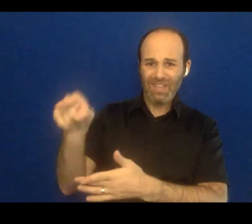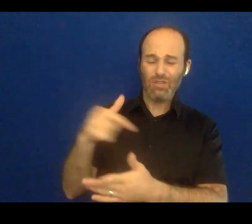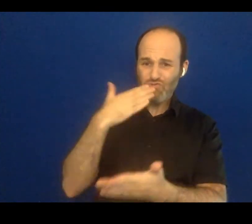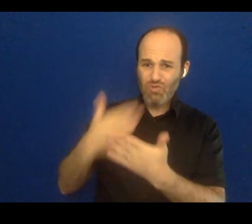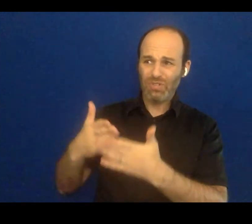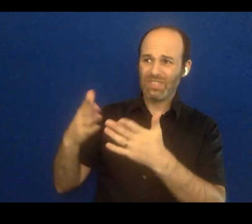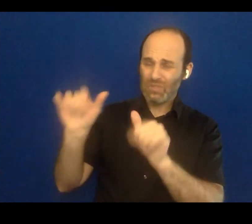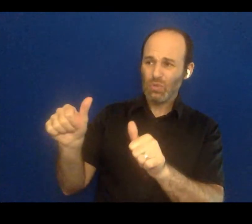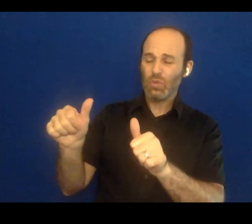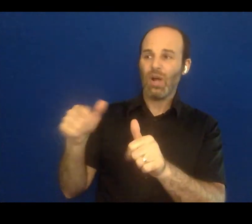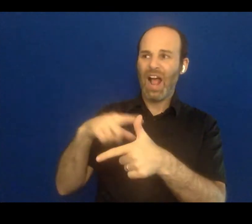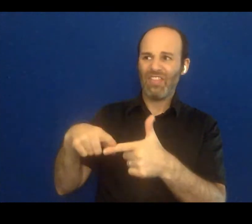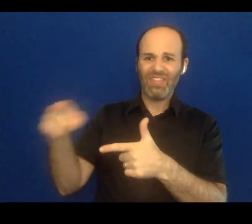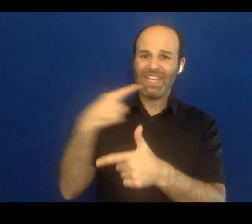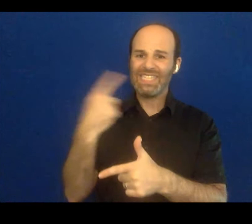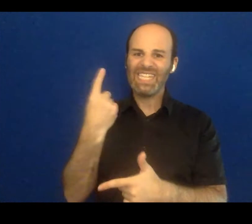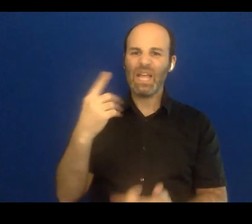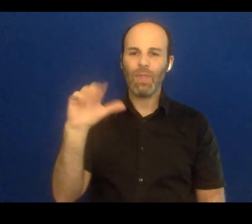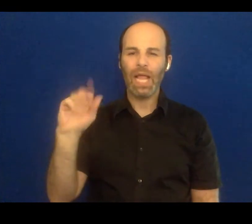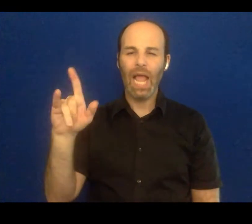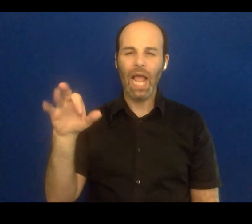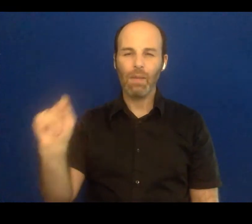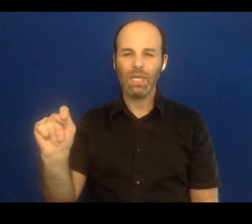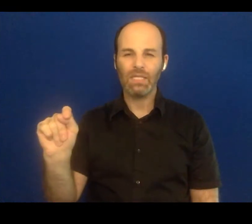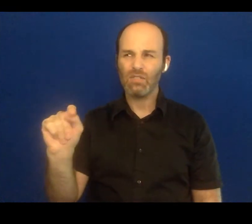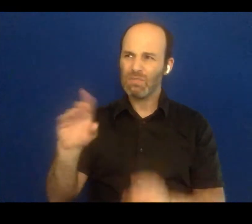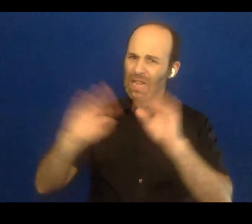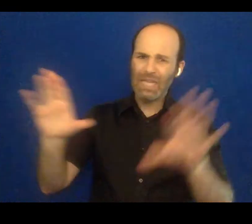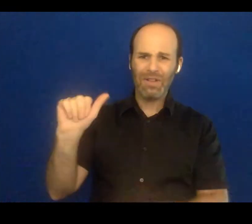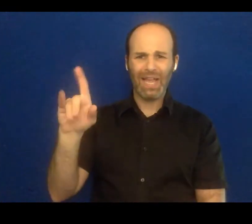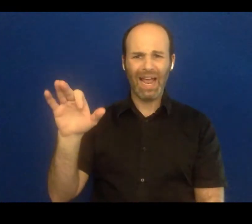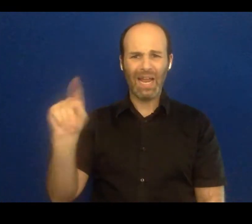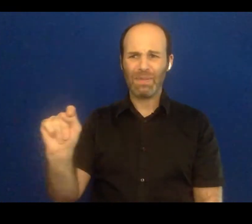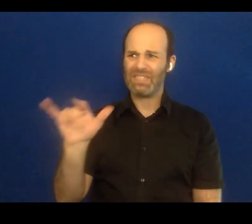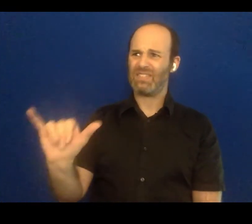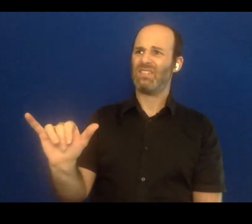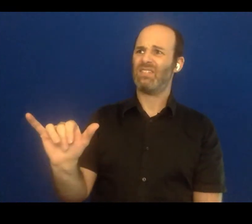ACCOLADES AND YOU HEAR SOMETHING PROFOUNDLY ABLEIST COMING OUT OF THEIR MOUTHS.